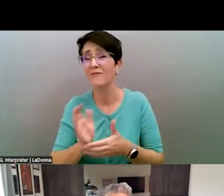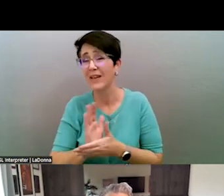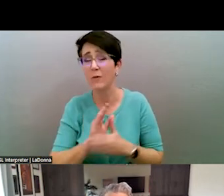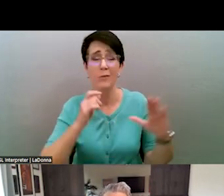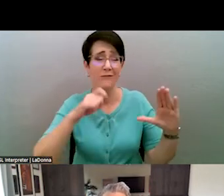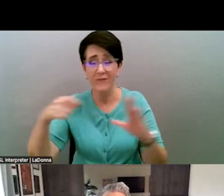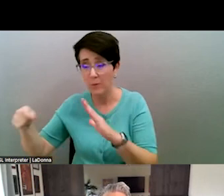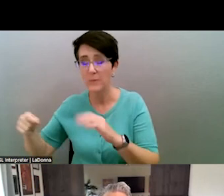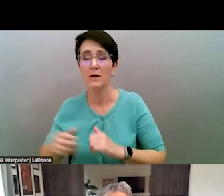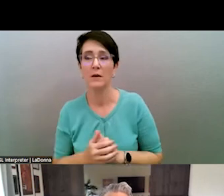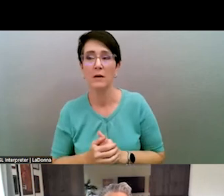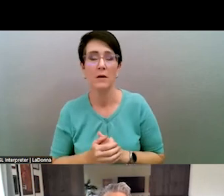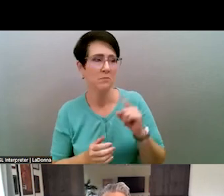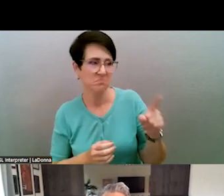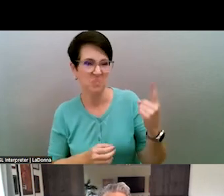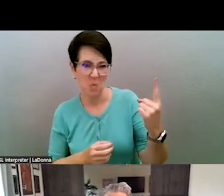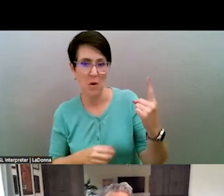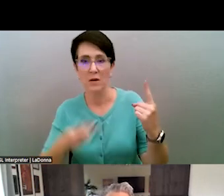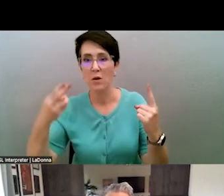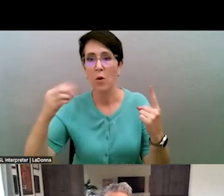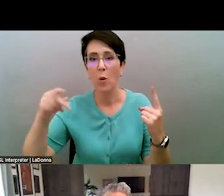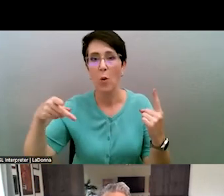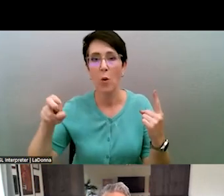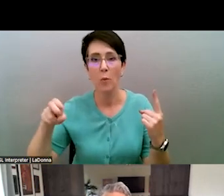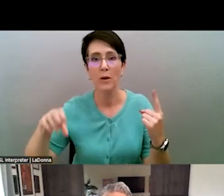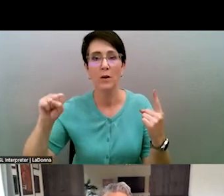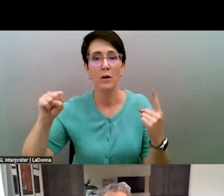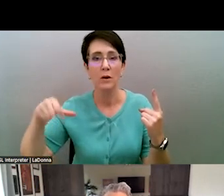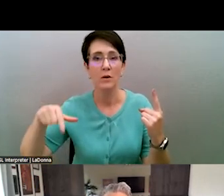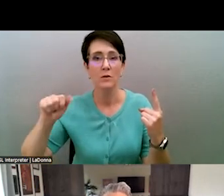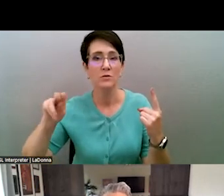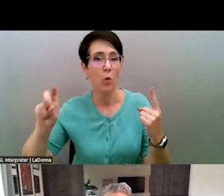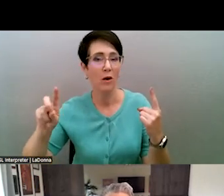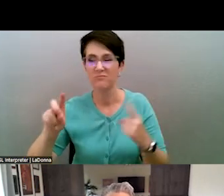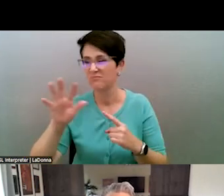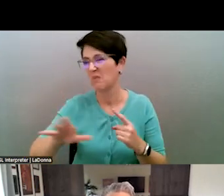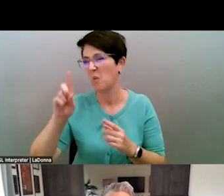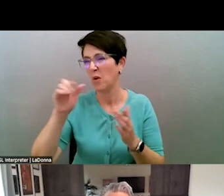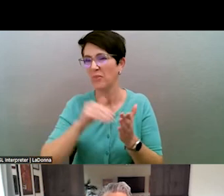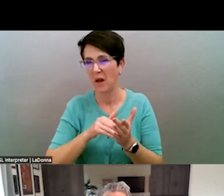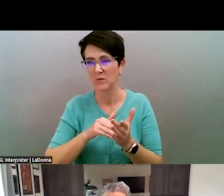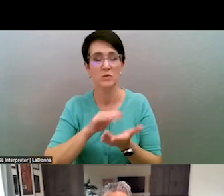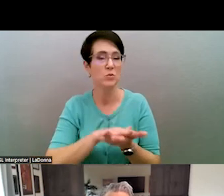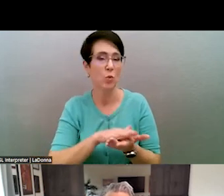WITH HOPE SQUAD, 1,000 SCHOOLS. ALSO SOURCES OF STRENGTH. DOING GREAT WORK IN THIS AREA